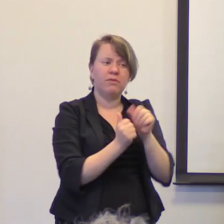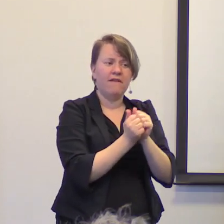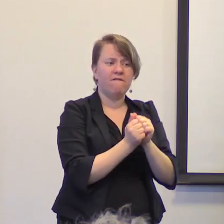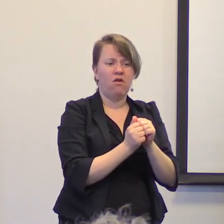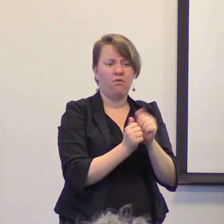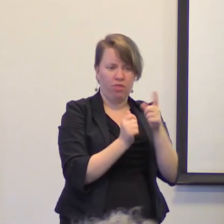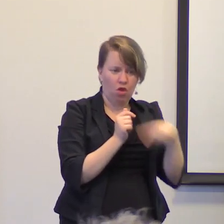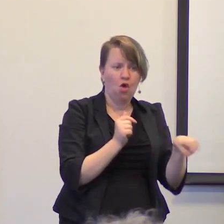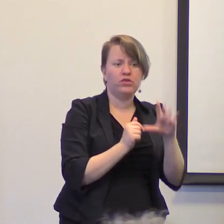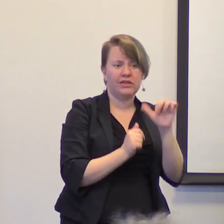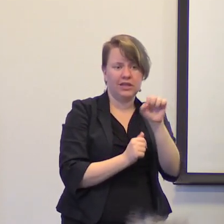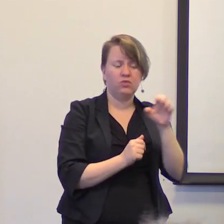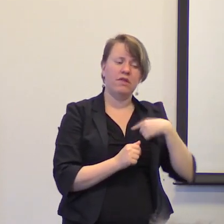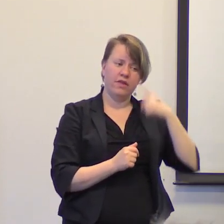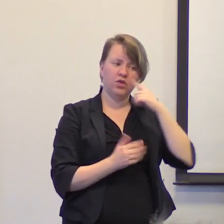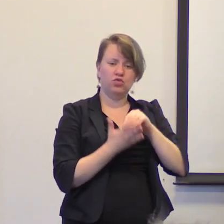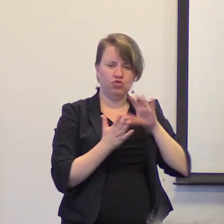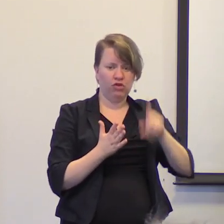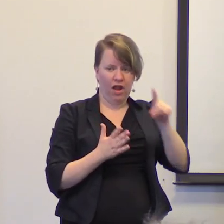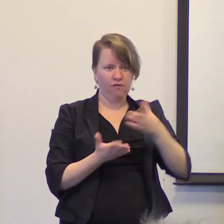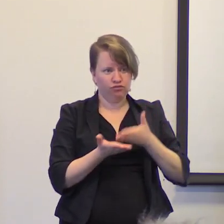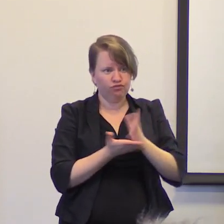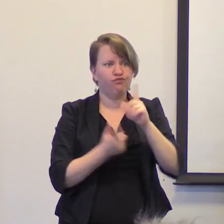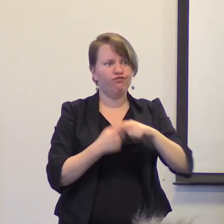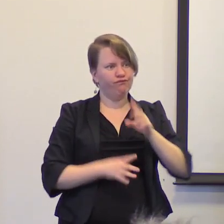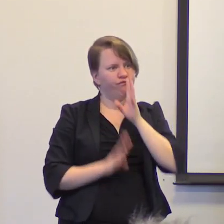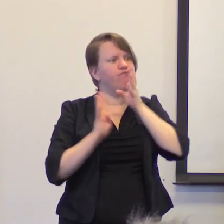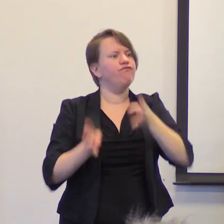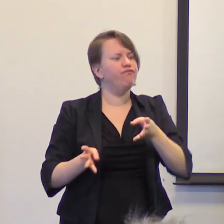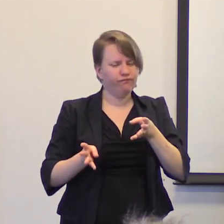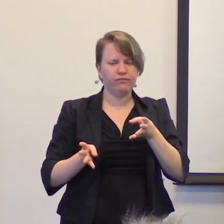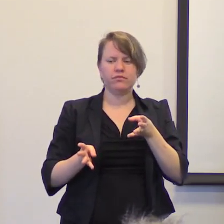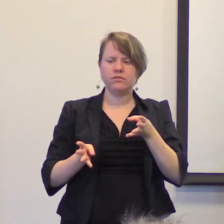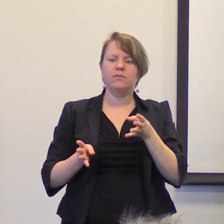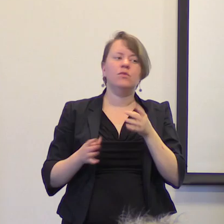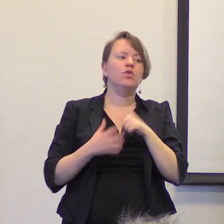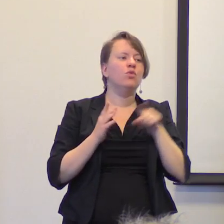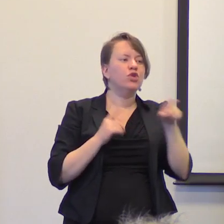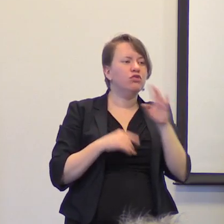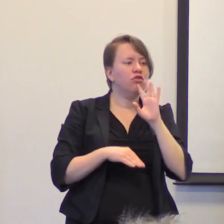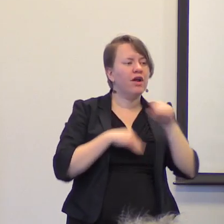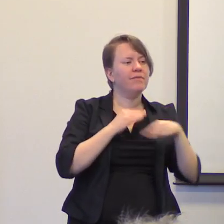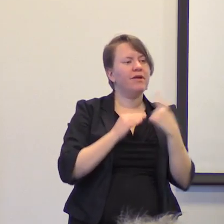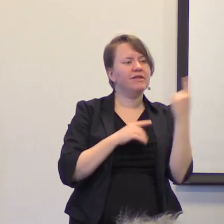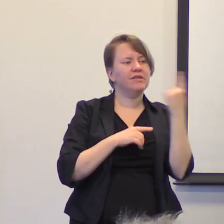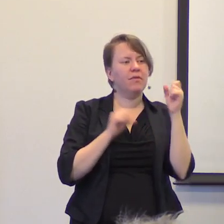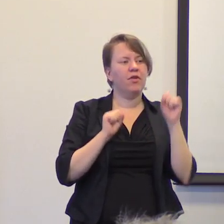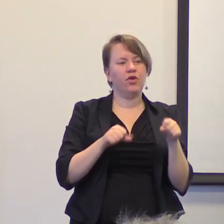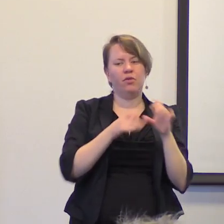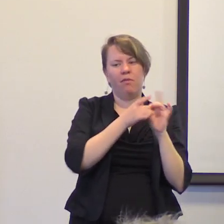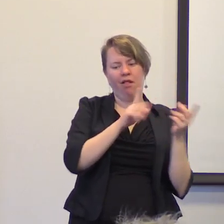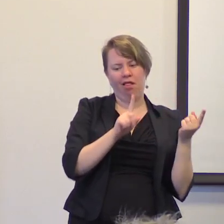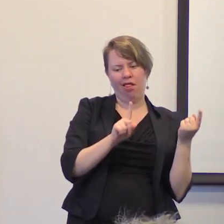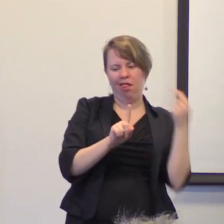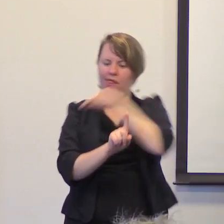We think that students should have a right to exercise their freedom of speech. Now what you're talking about is something that could well be on the other side of the